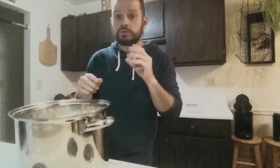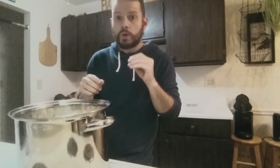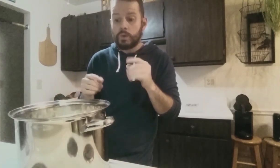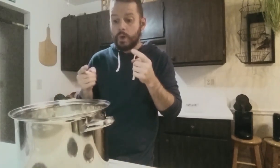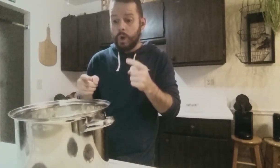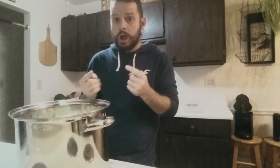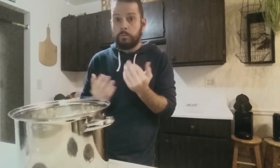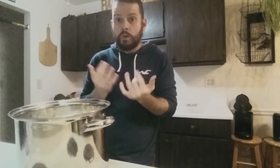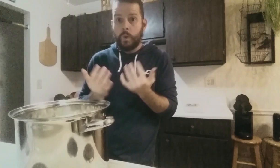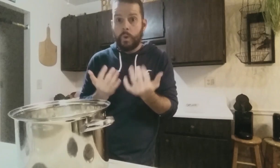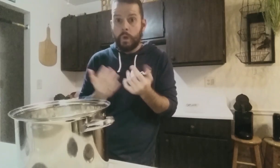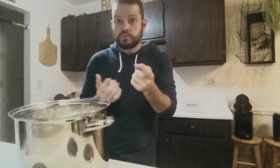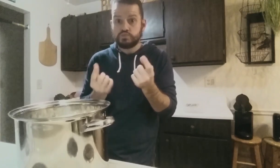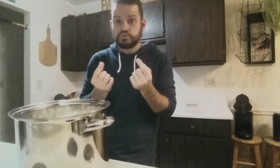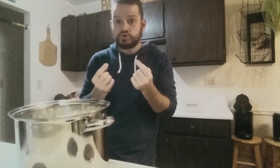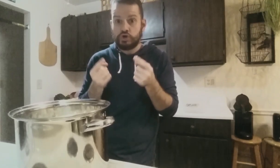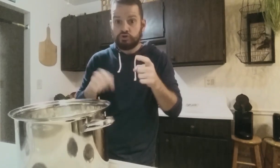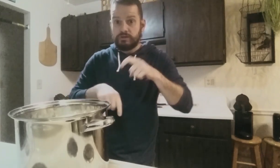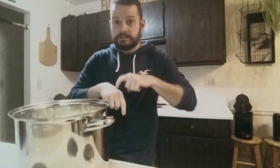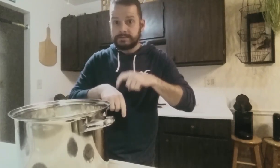While it's boling at the same time, you ---